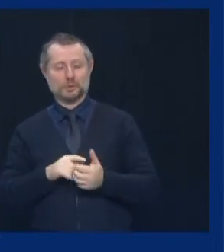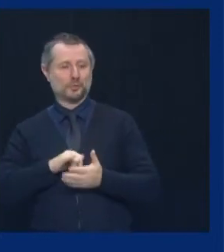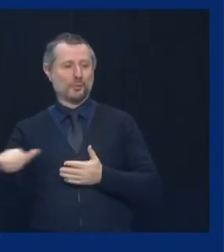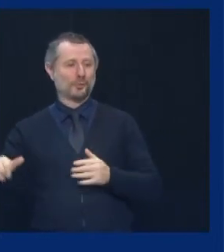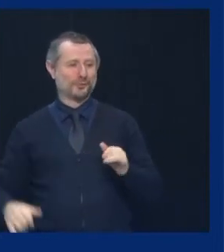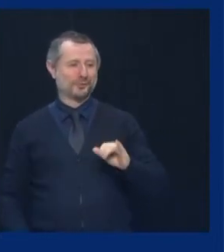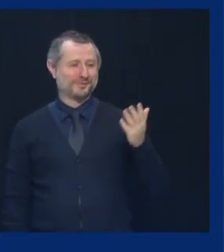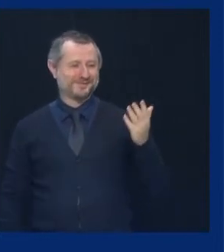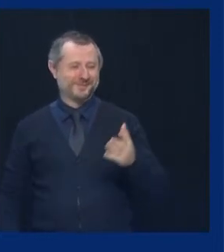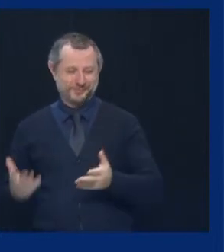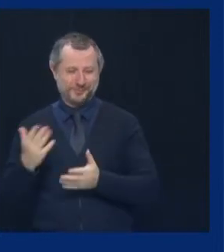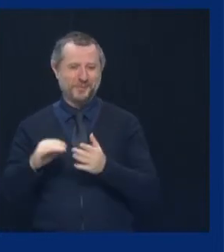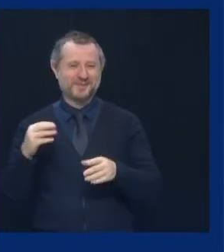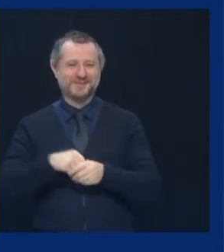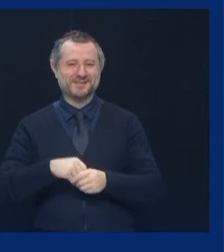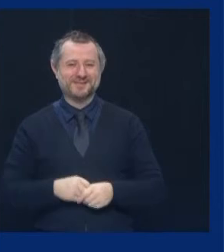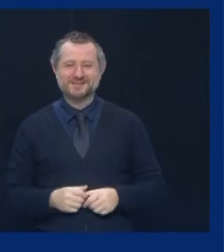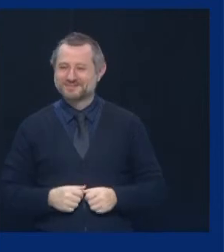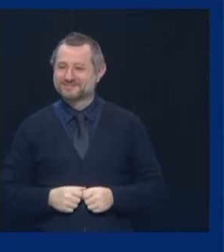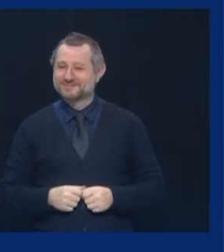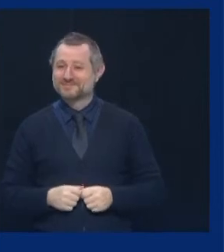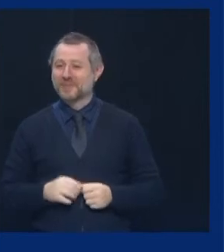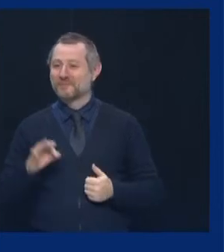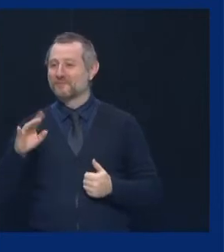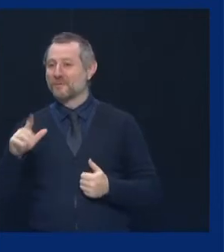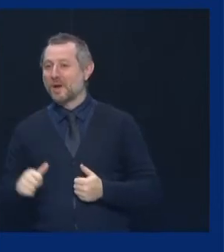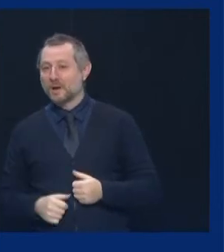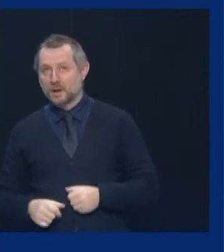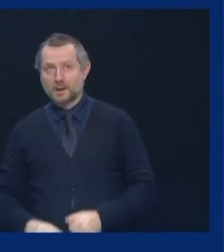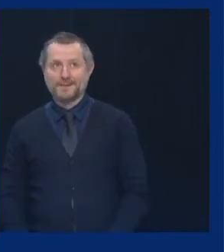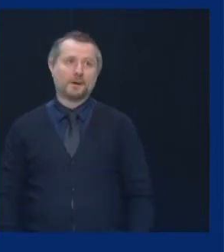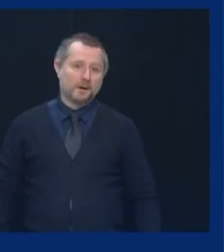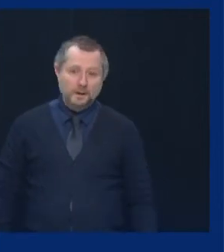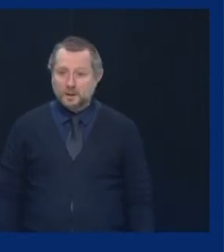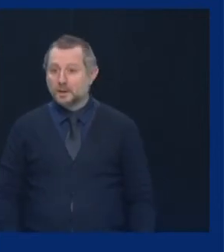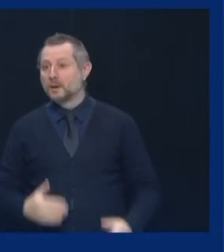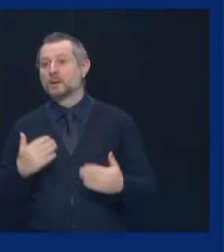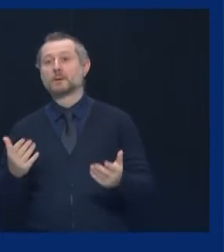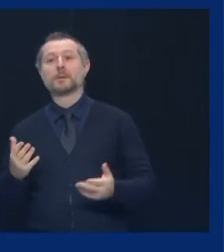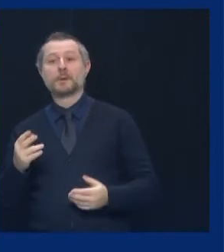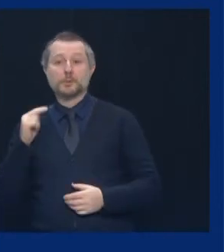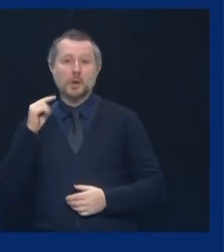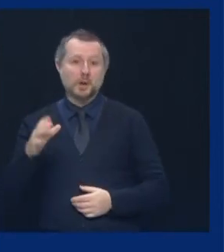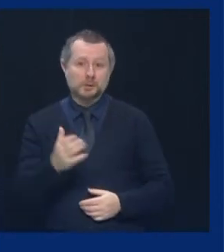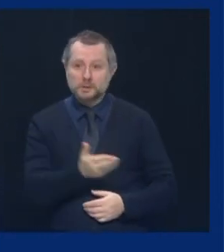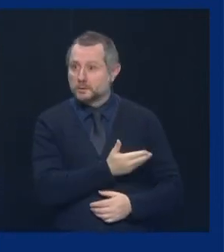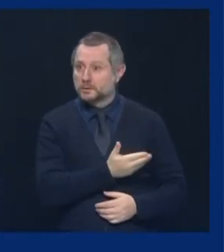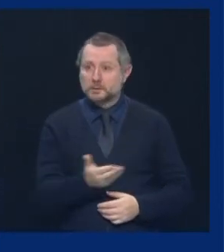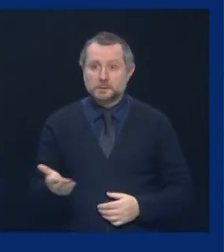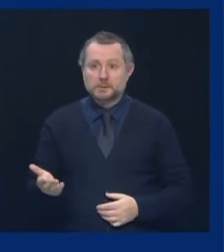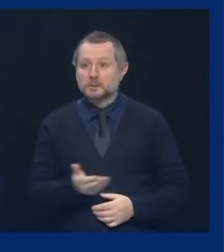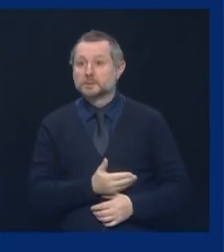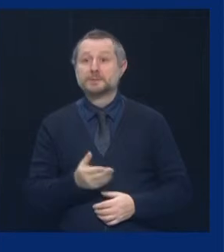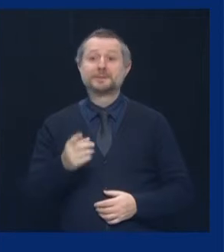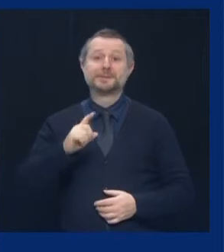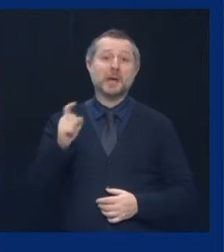LITERALLY ONE OF THE THREE SAFEST STATES, NEW YORK.